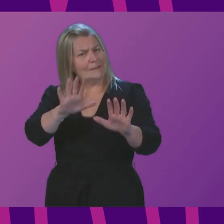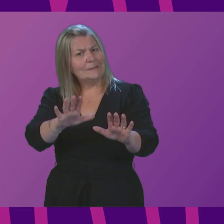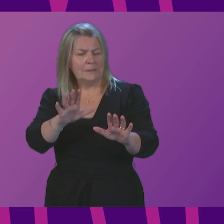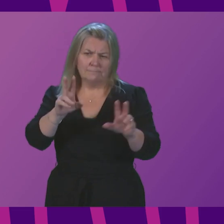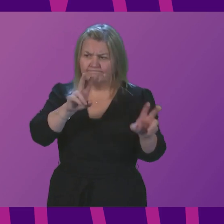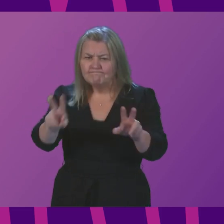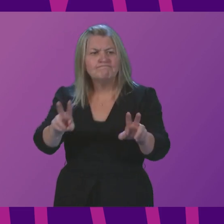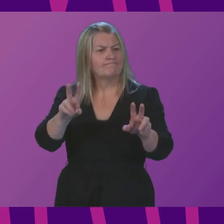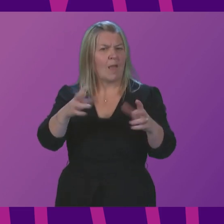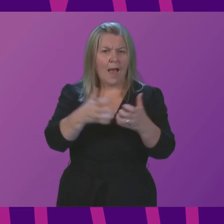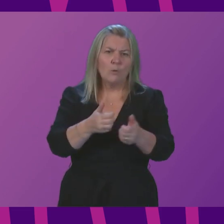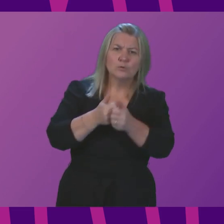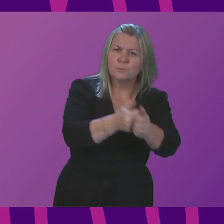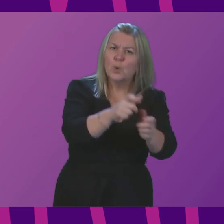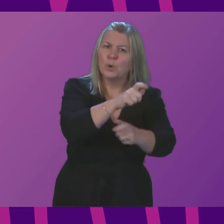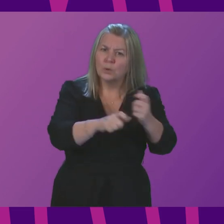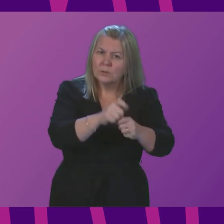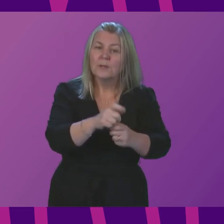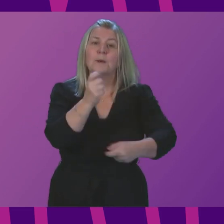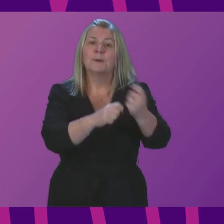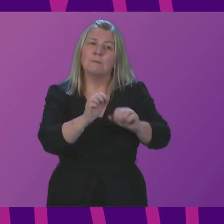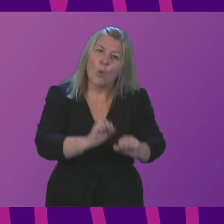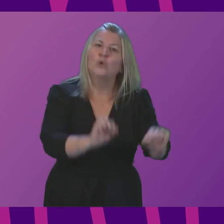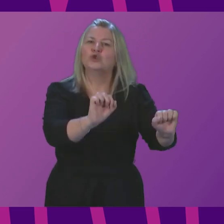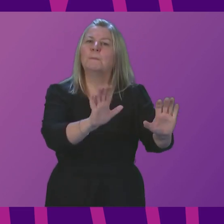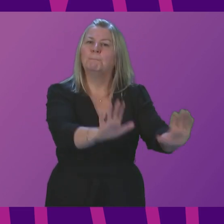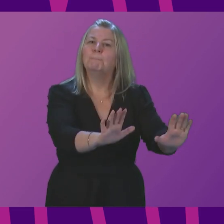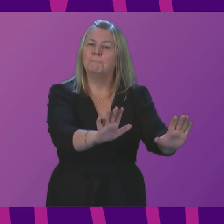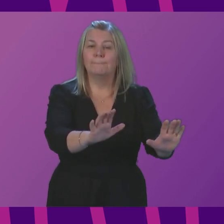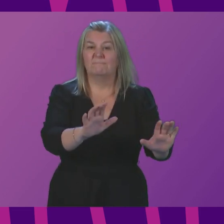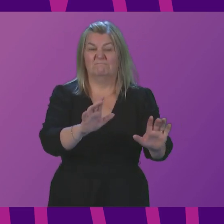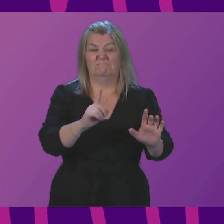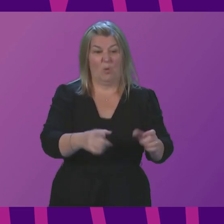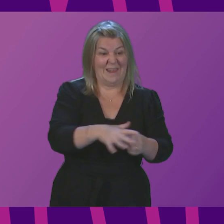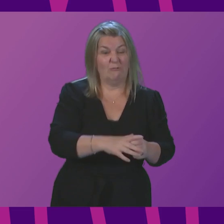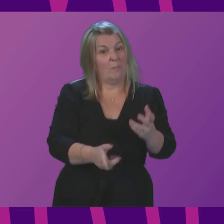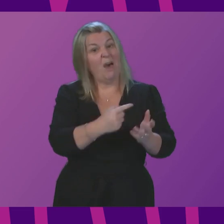assets into community ownership—not just in this area, but more generally. That is